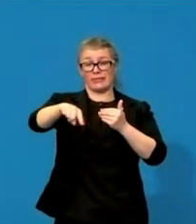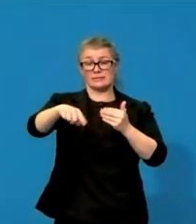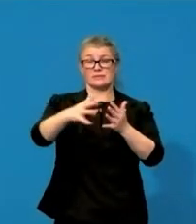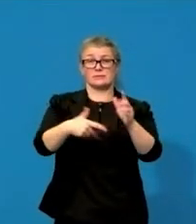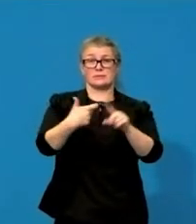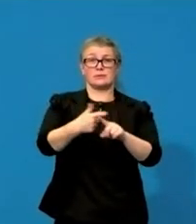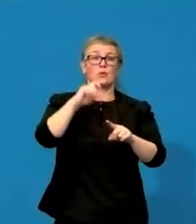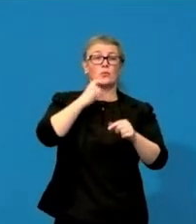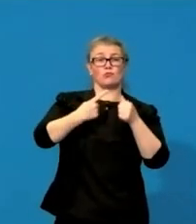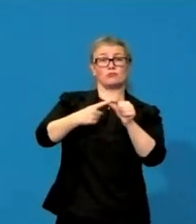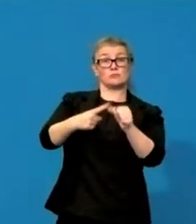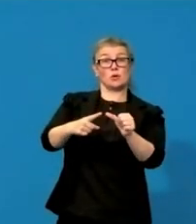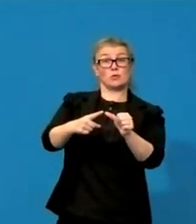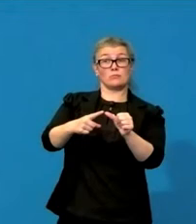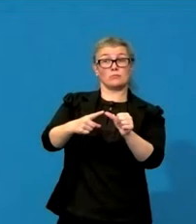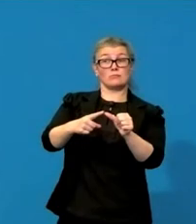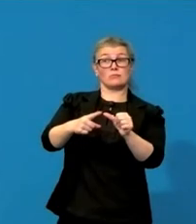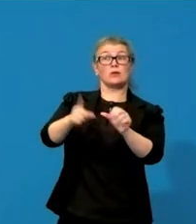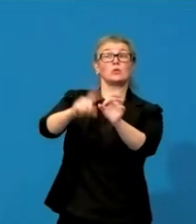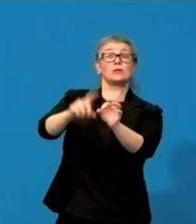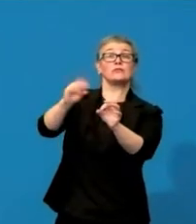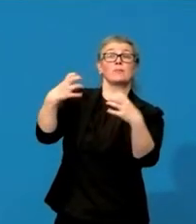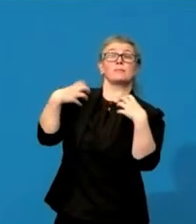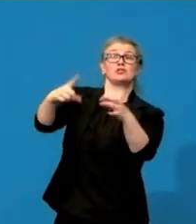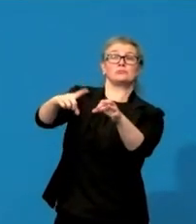questions from the Commission, covering 24 discrete issues.